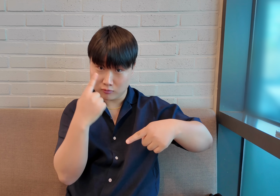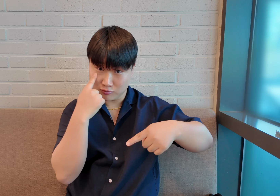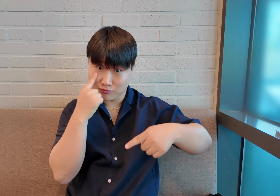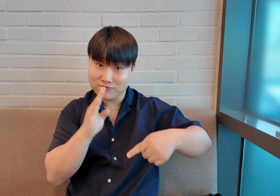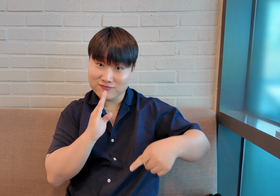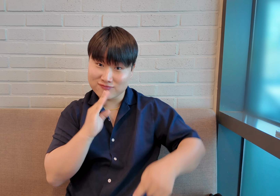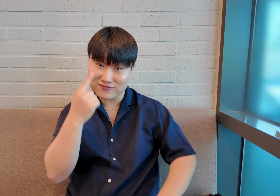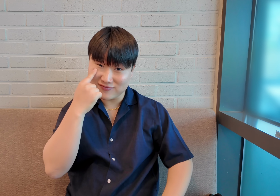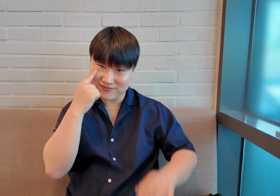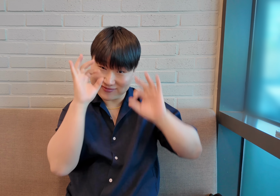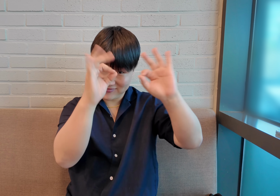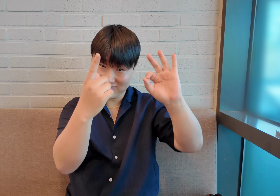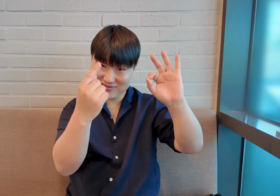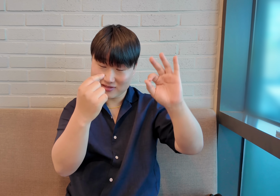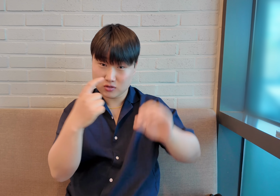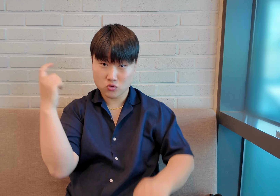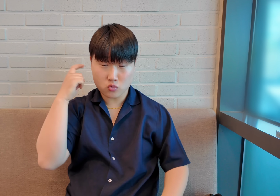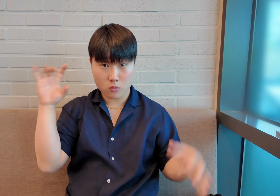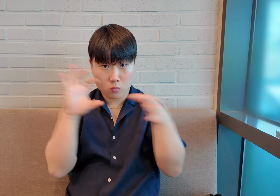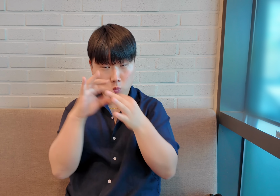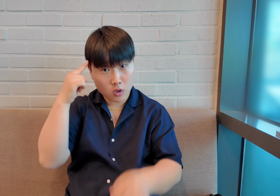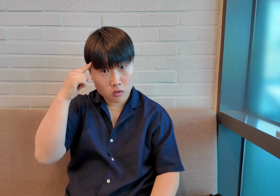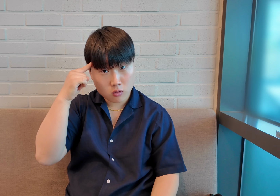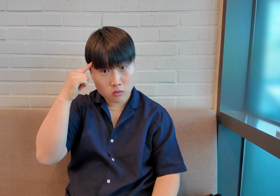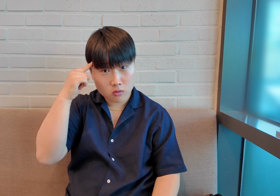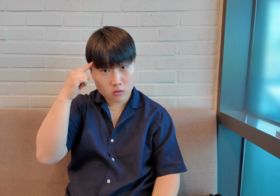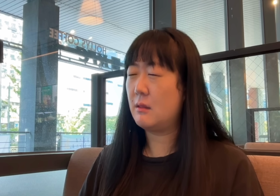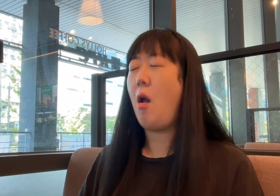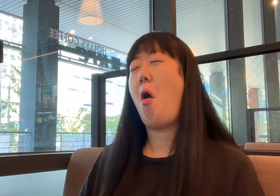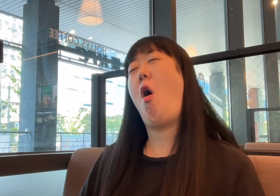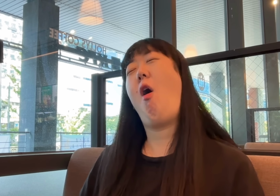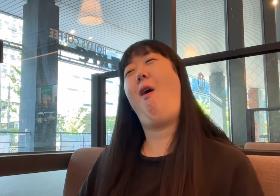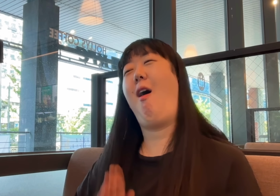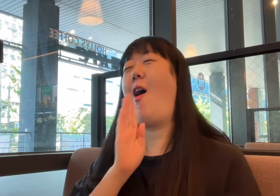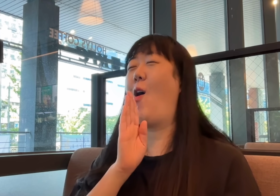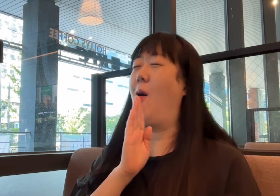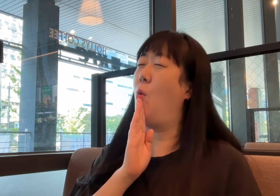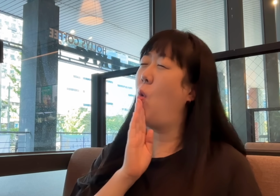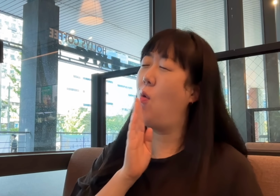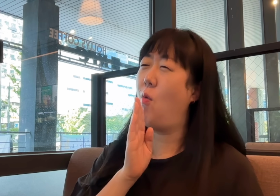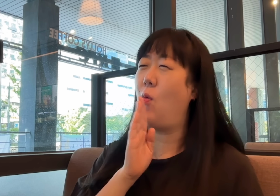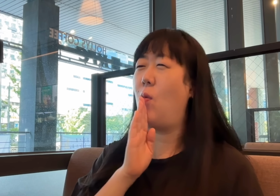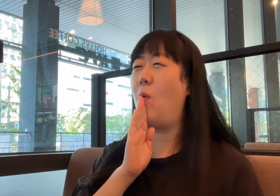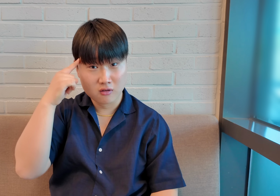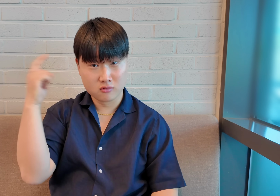Right! But why do you want to associate it with sound? Uh,, right,